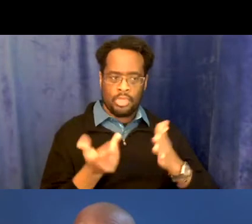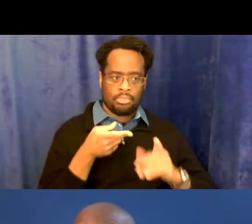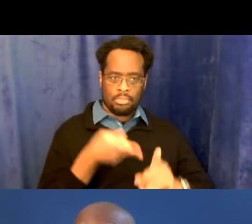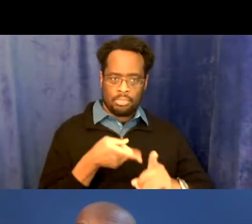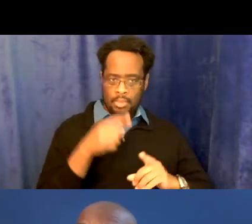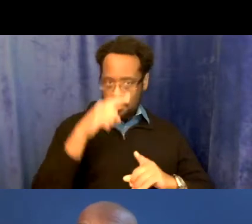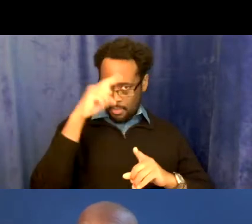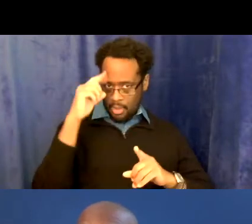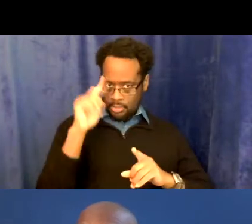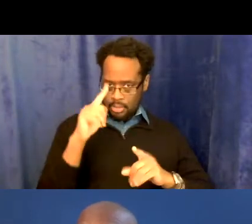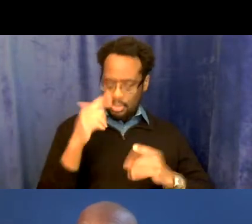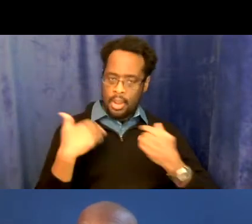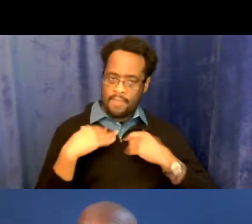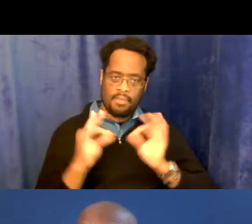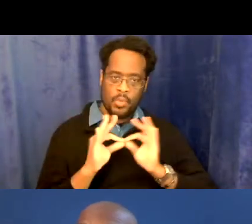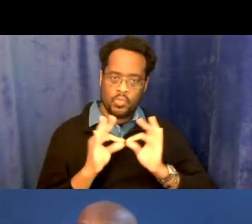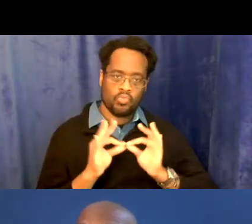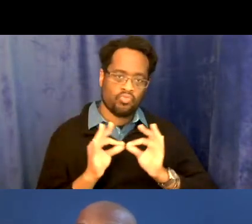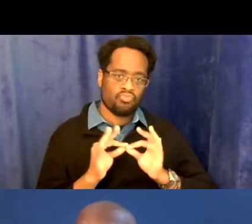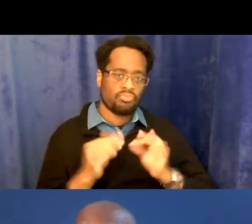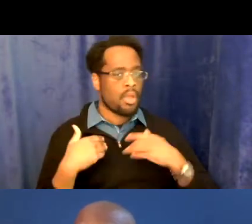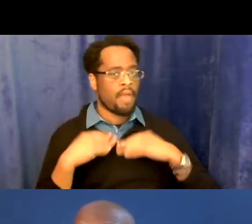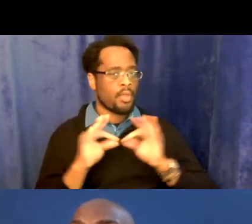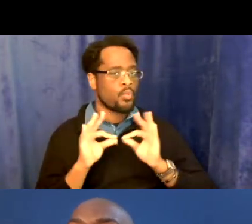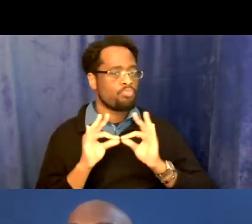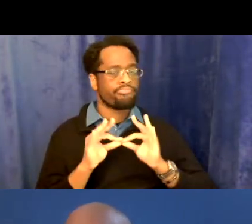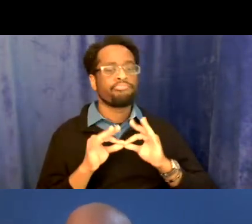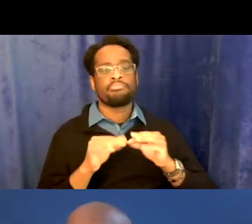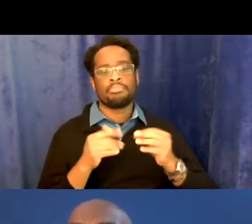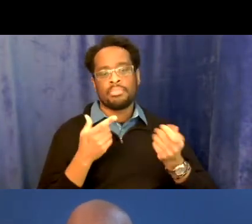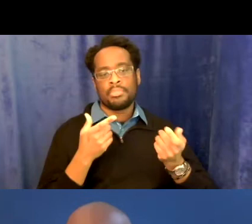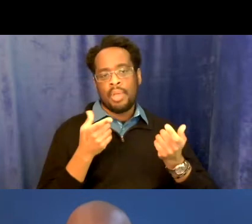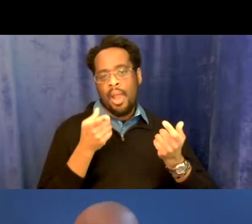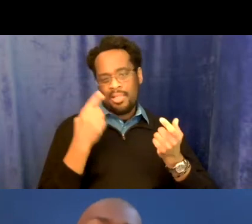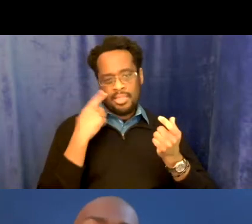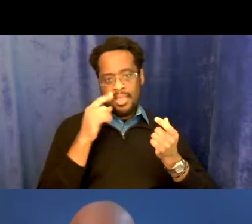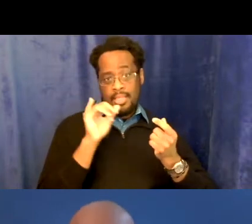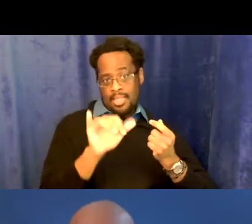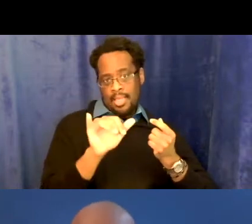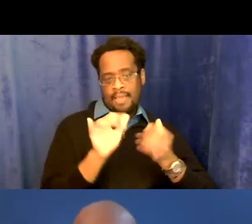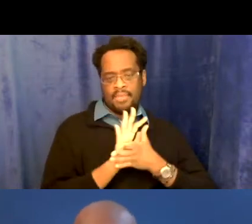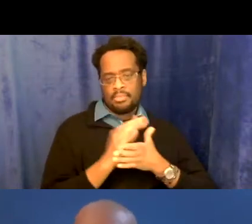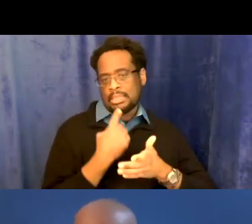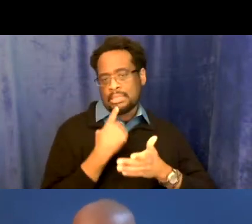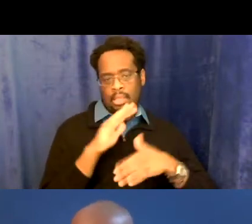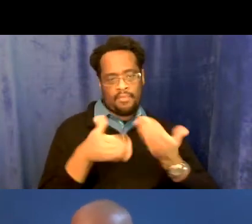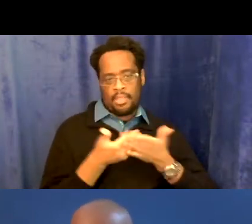that we emphasize about black asl and the value and the worth it has worse and i think that